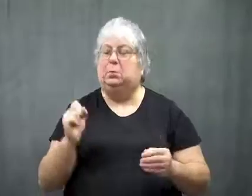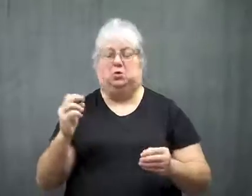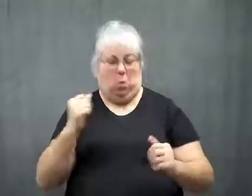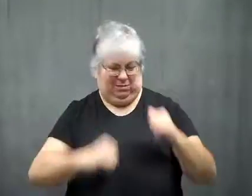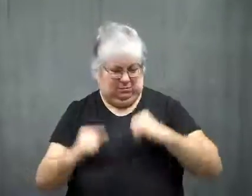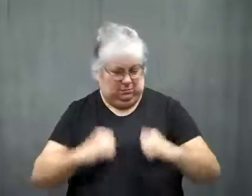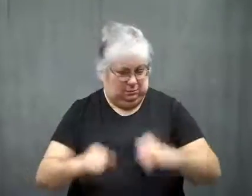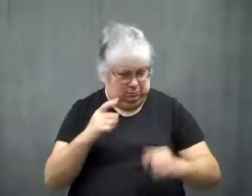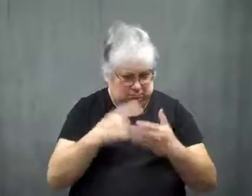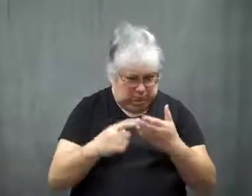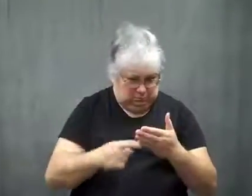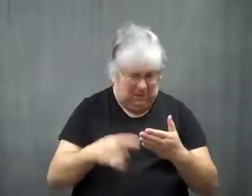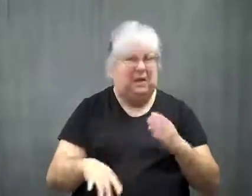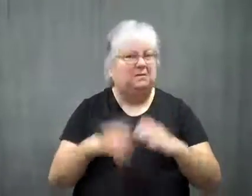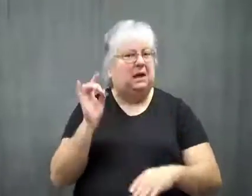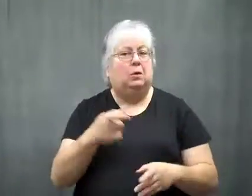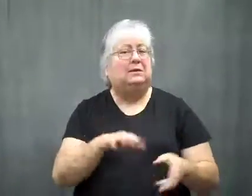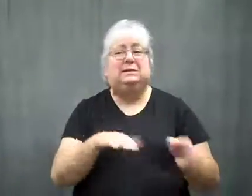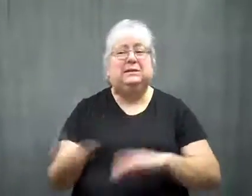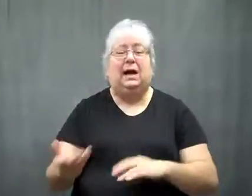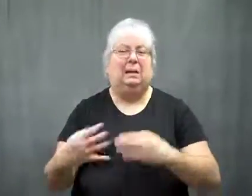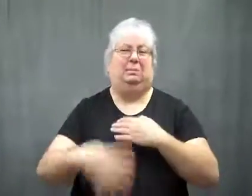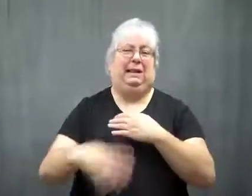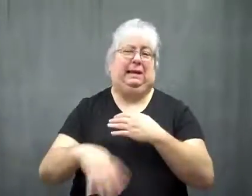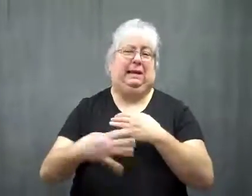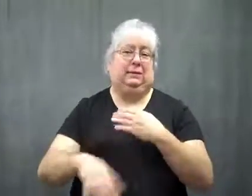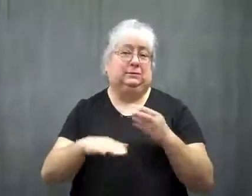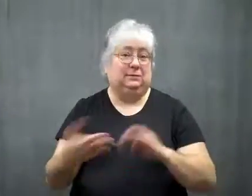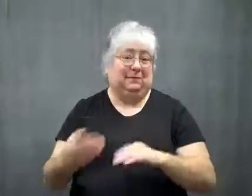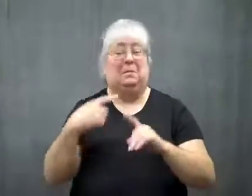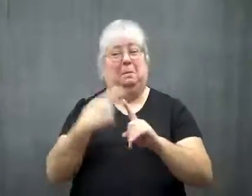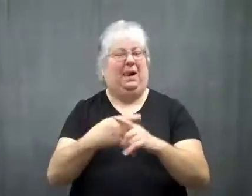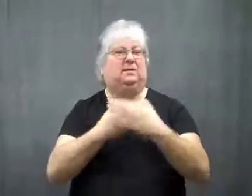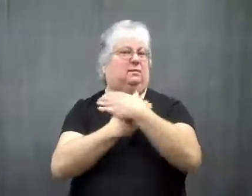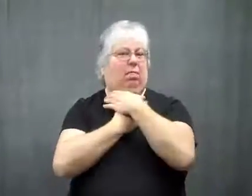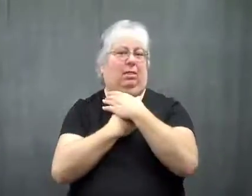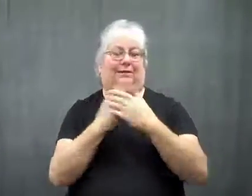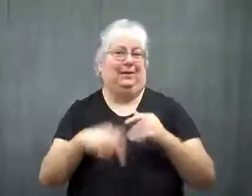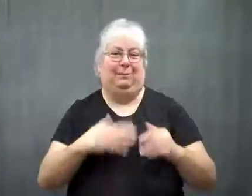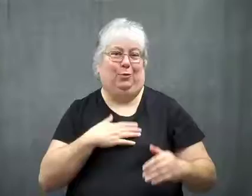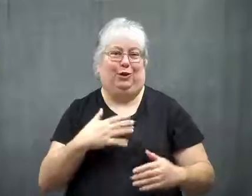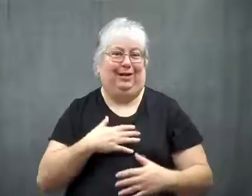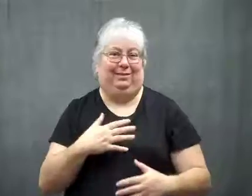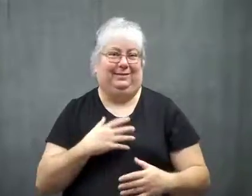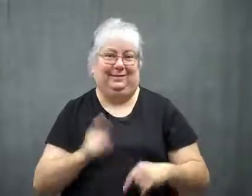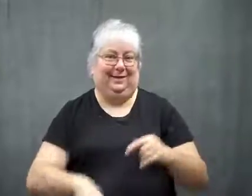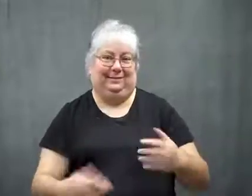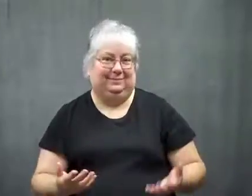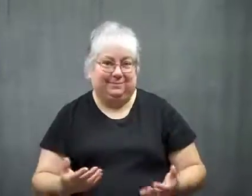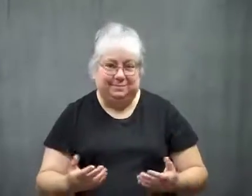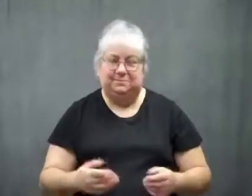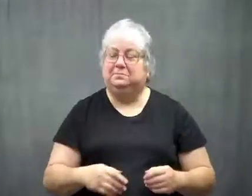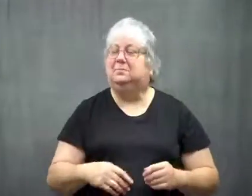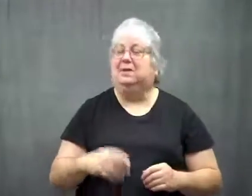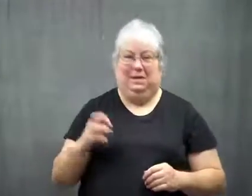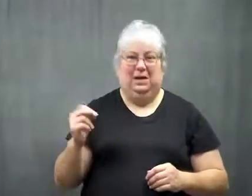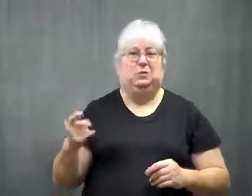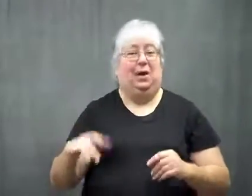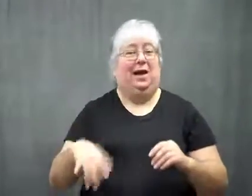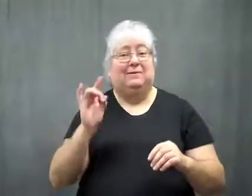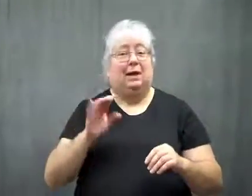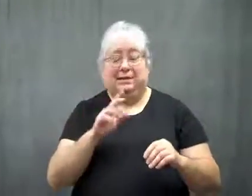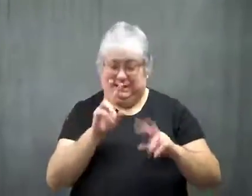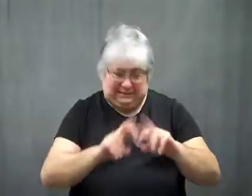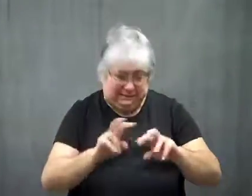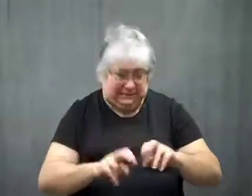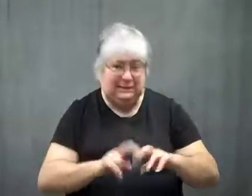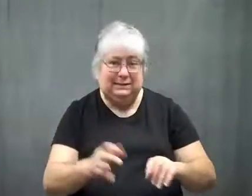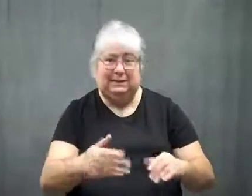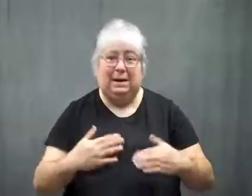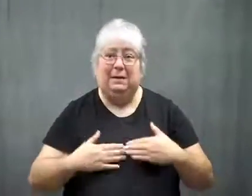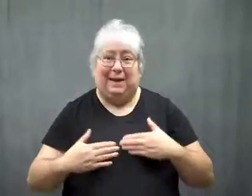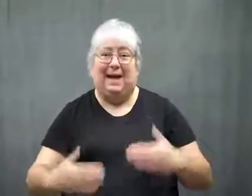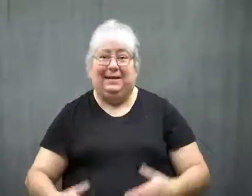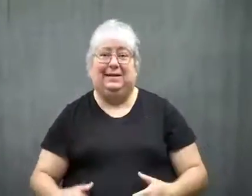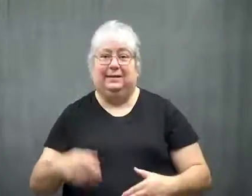The autopsy showed she had died from loss of blood and suffocation.